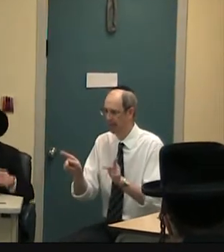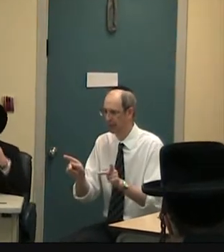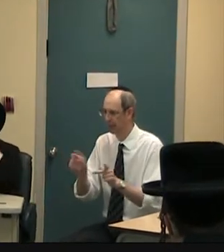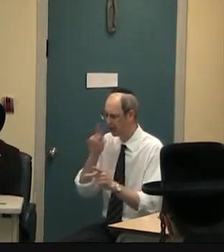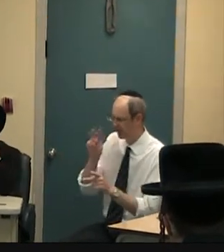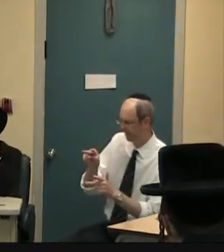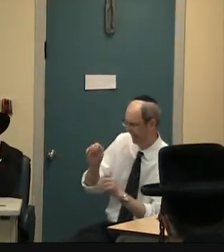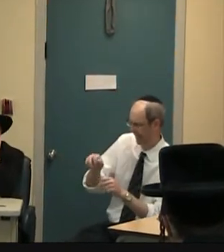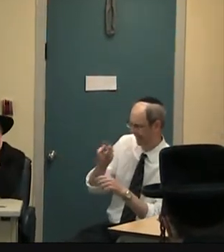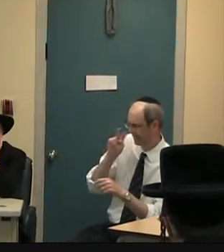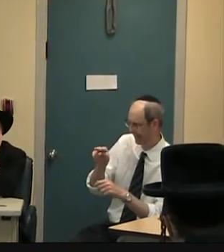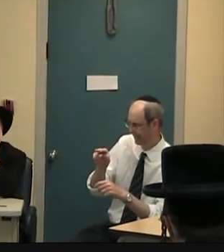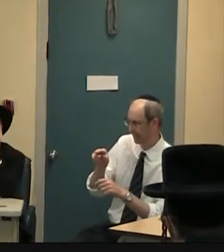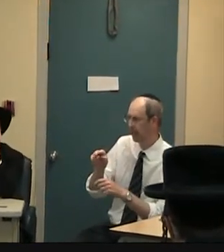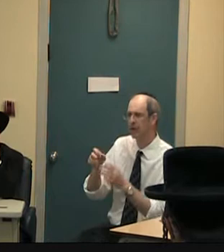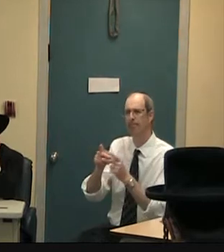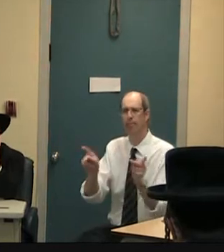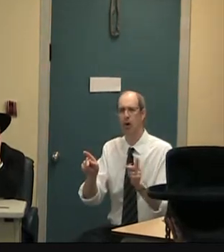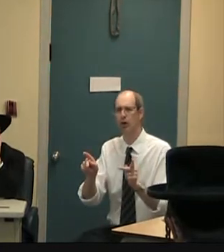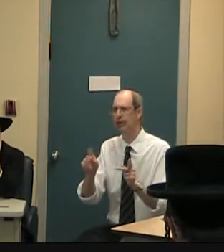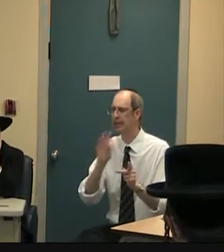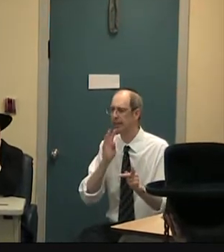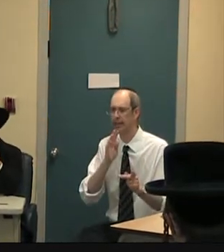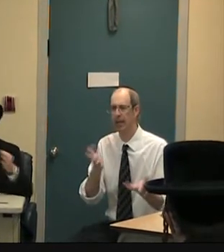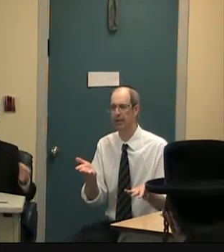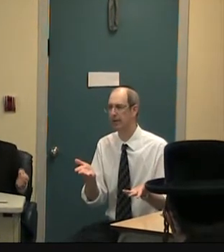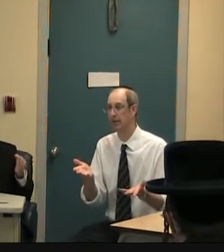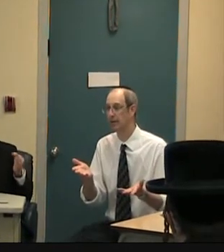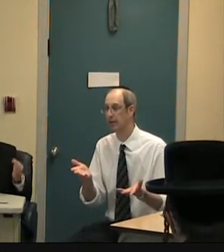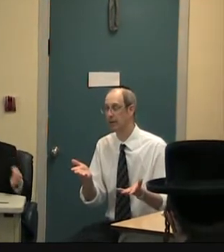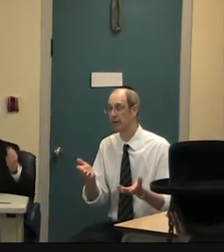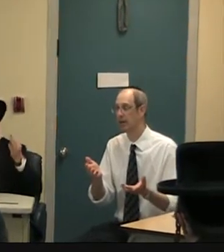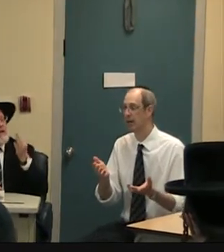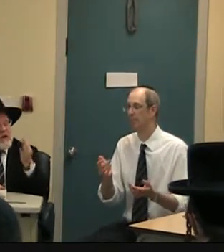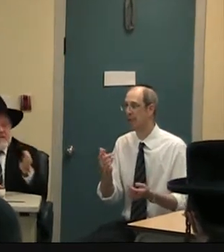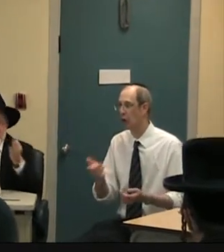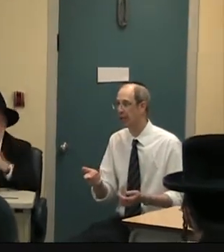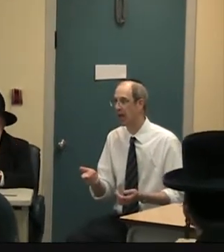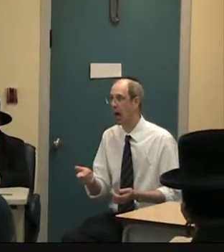because what is the pussing say what's the phraseology of the puzzle posix says be ice huh baker